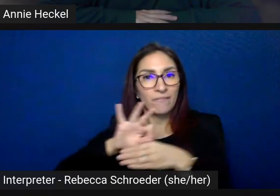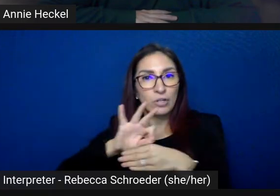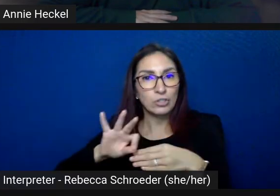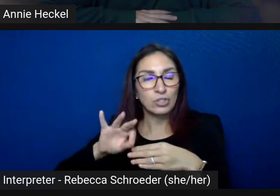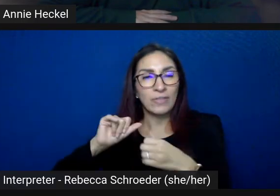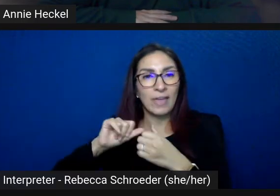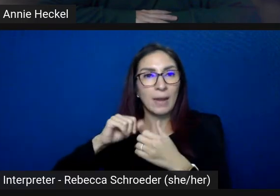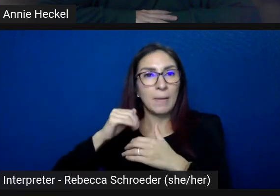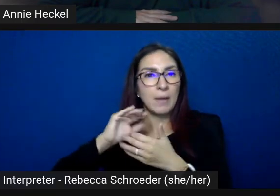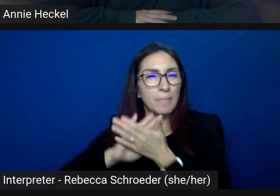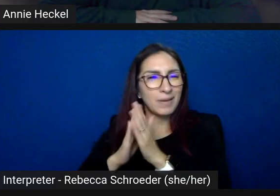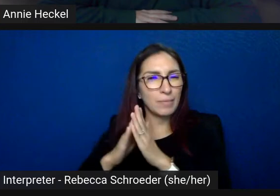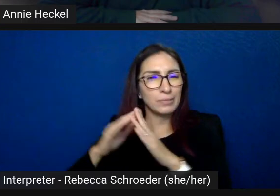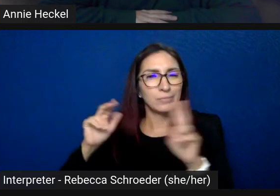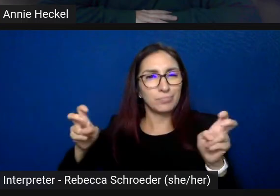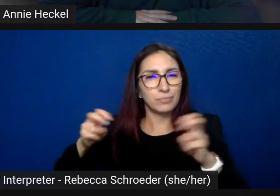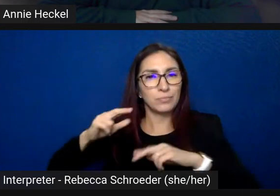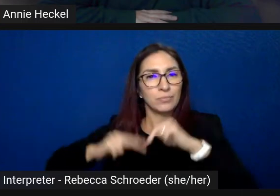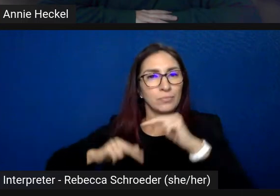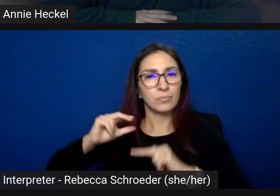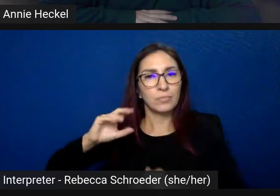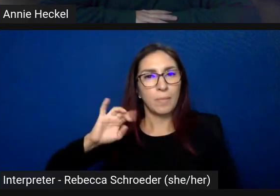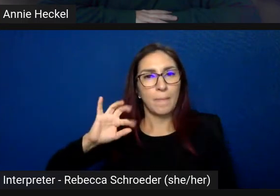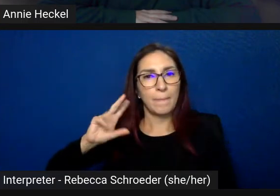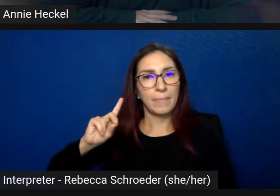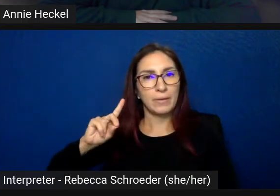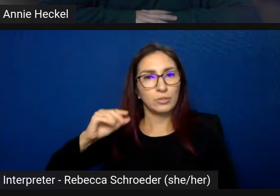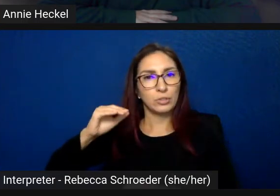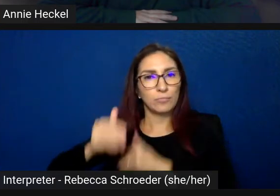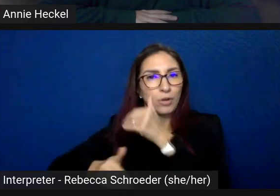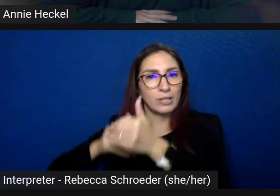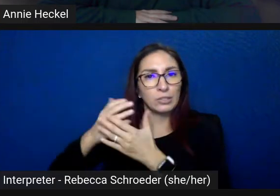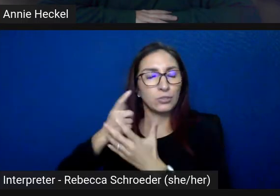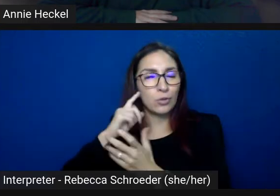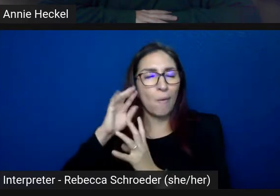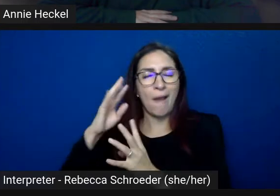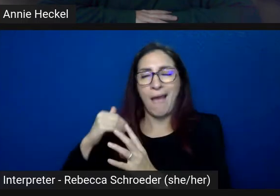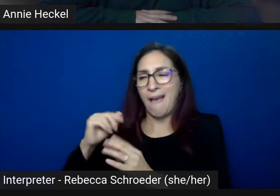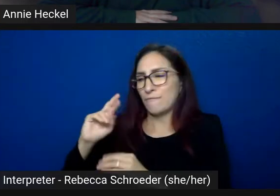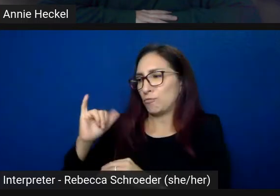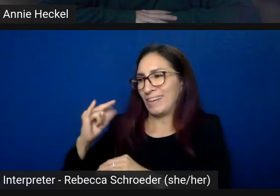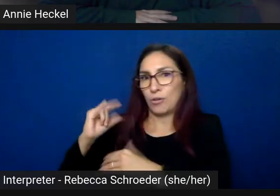Say I have the rig set up and it's customized for whatever the company's doing with it.